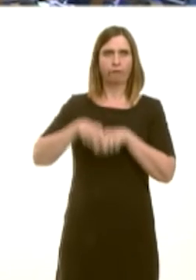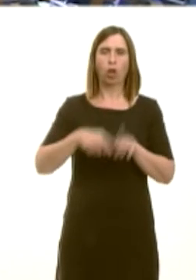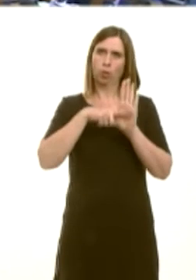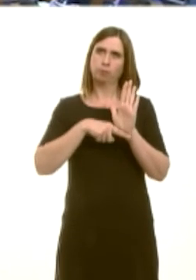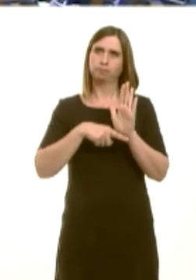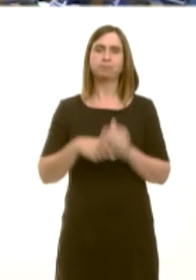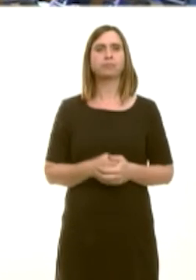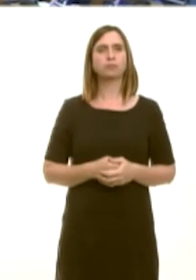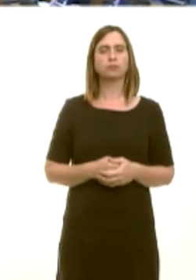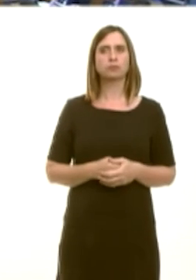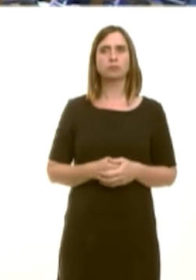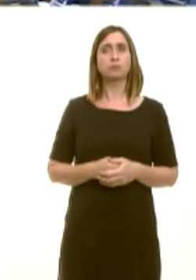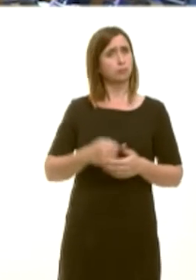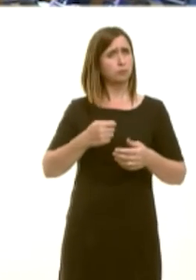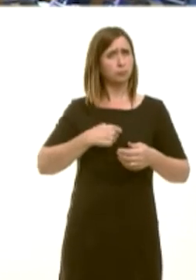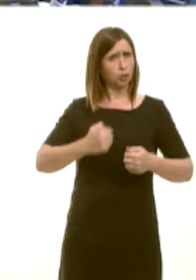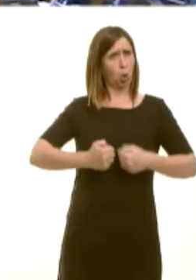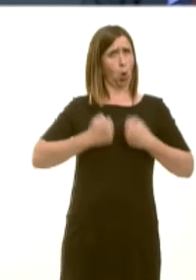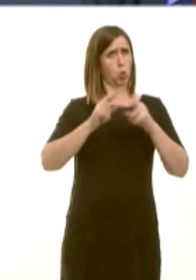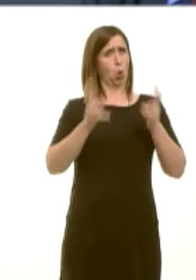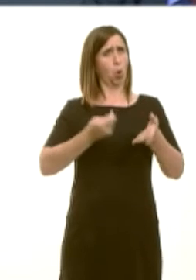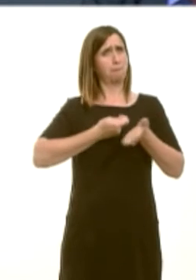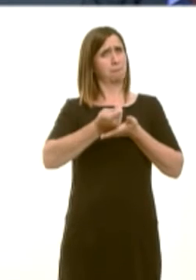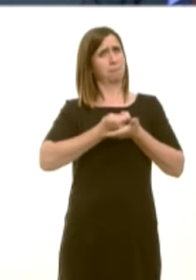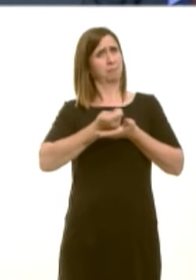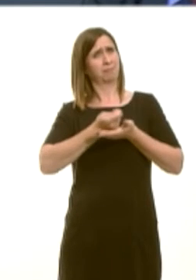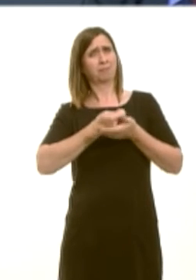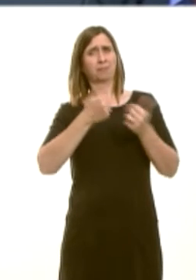make a positive difference, but co-operative housing is not necessarily affordable housing.